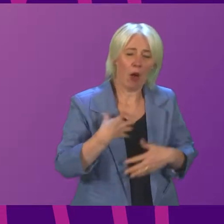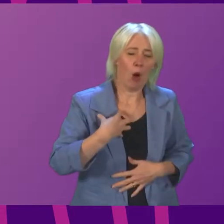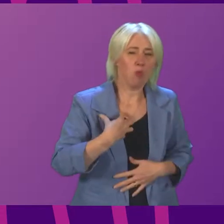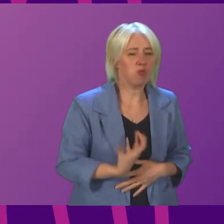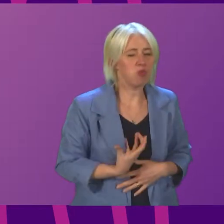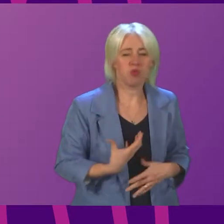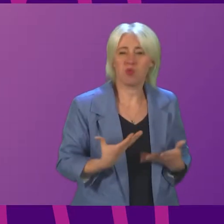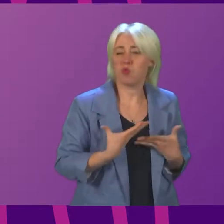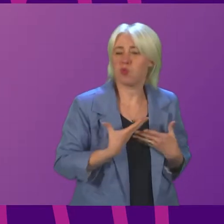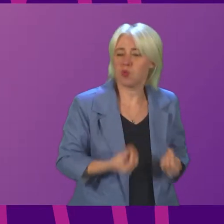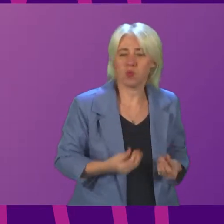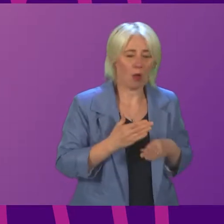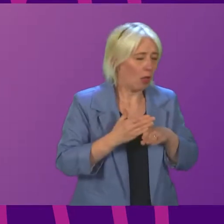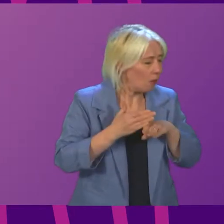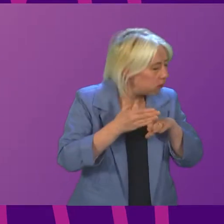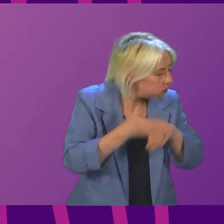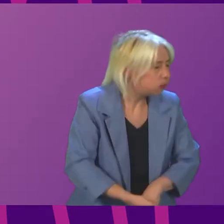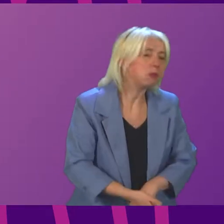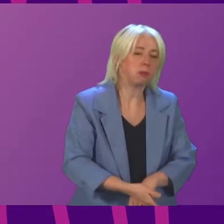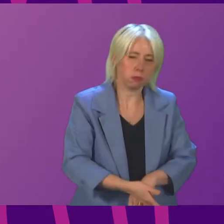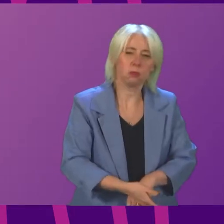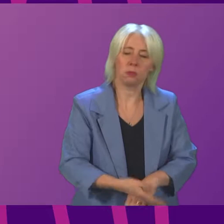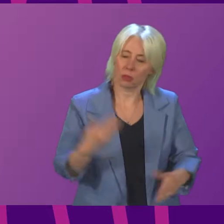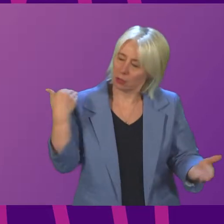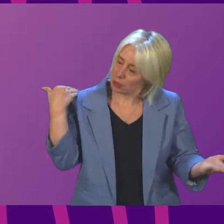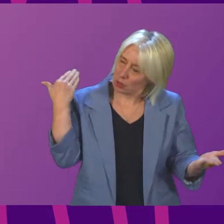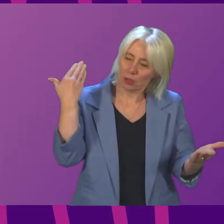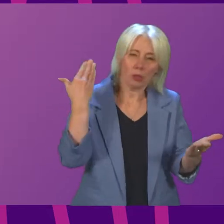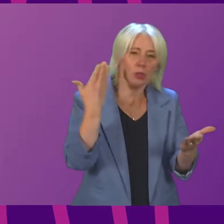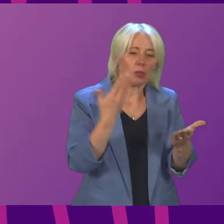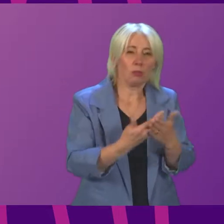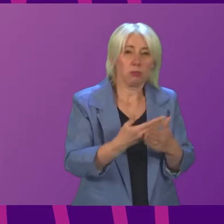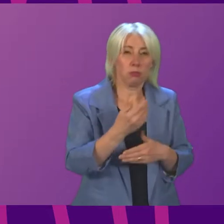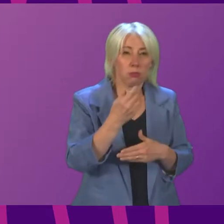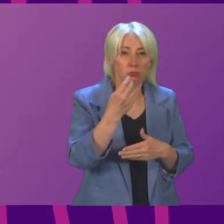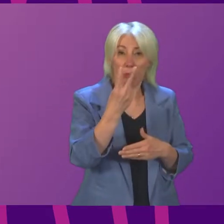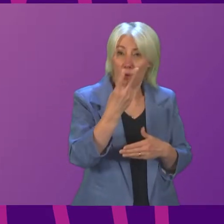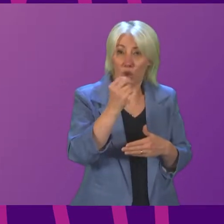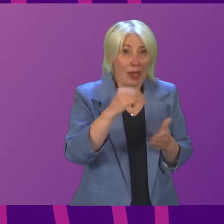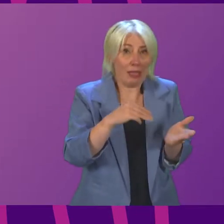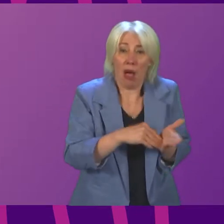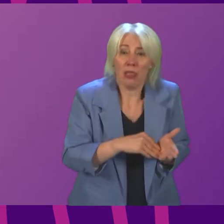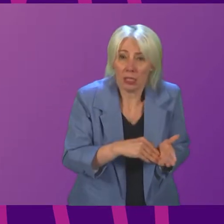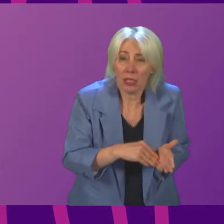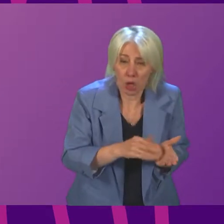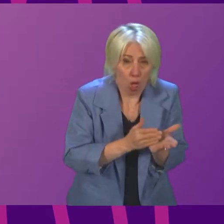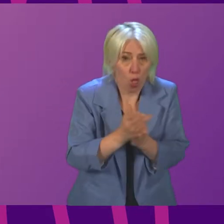have been working exceptionally hard over the past 20-odd months during the pandemic. I say